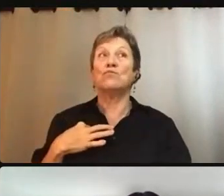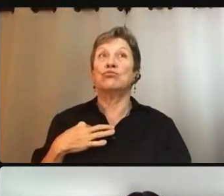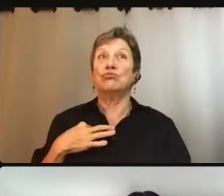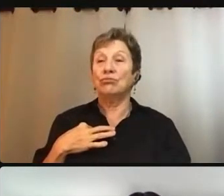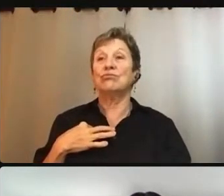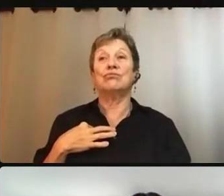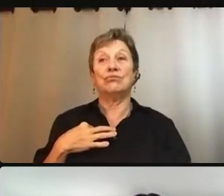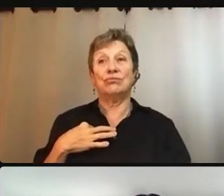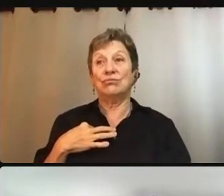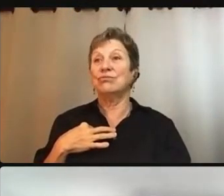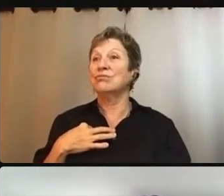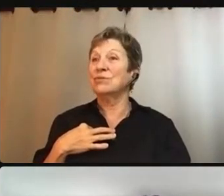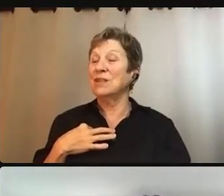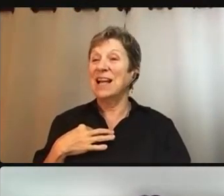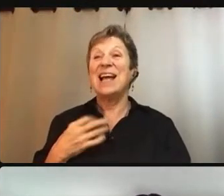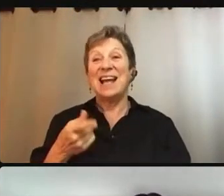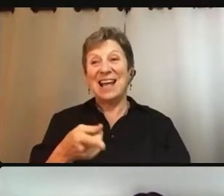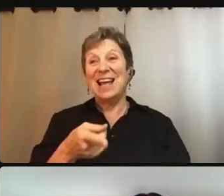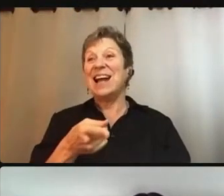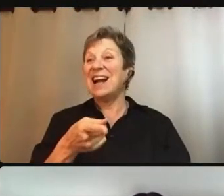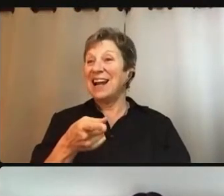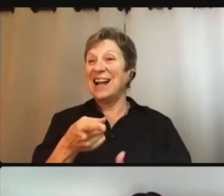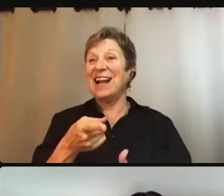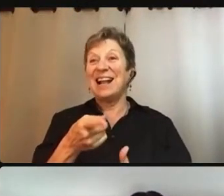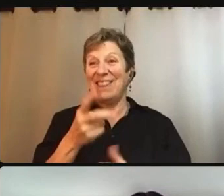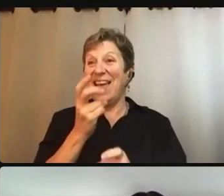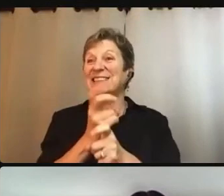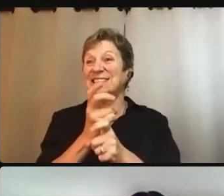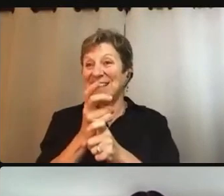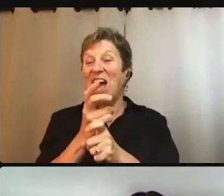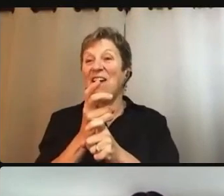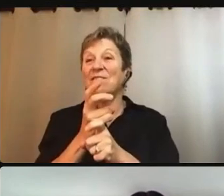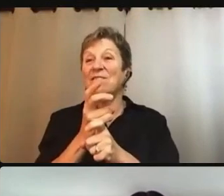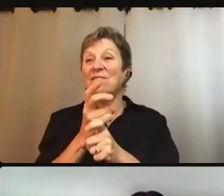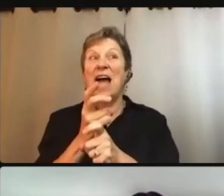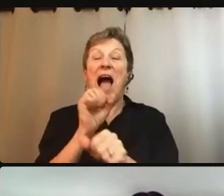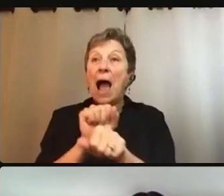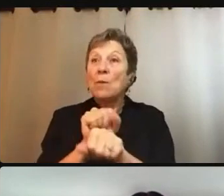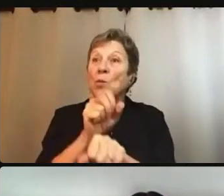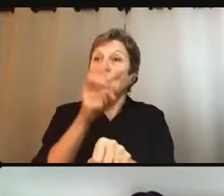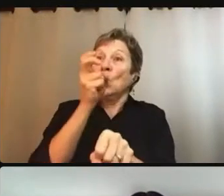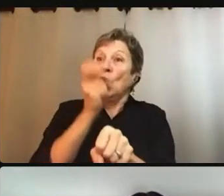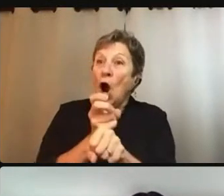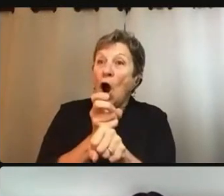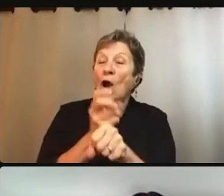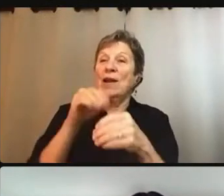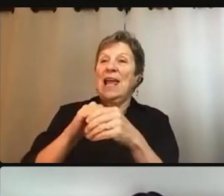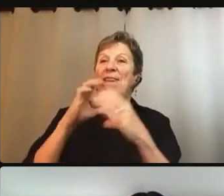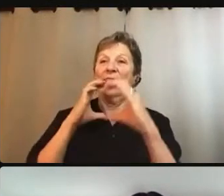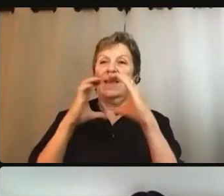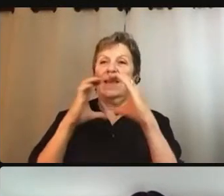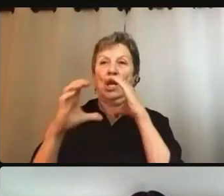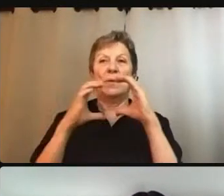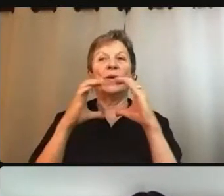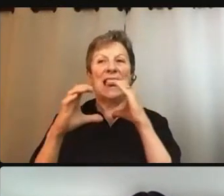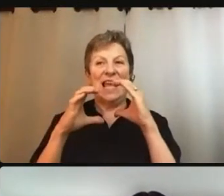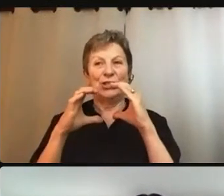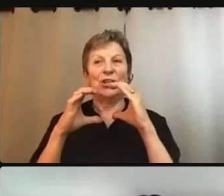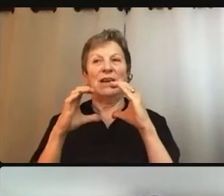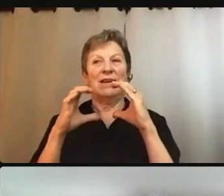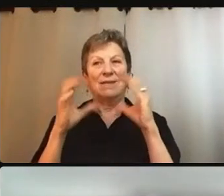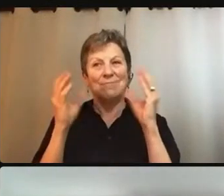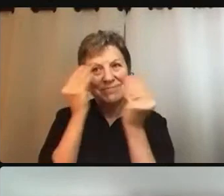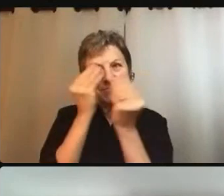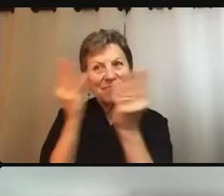COMMUNICATION WITH PARENTS AND